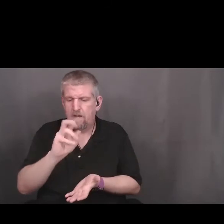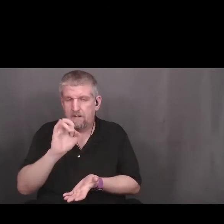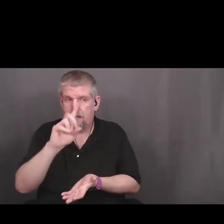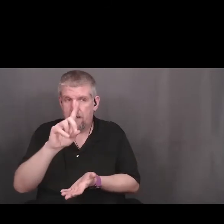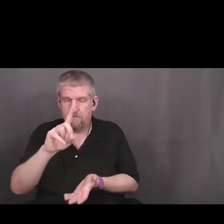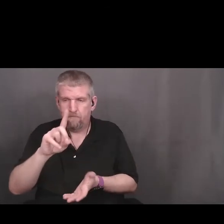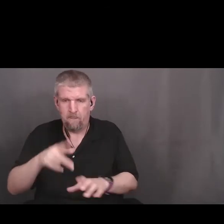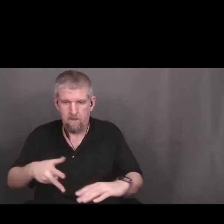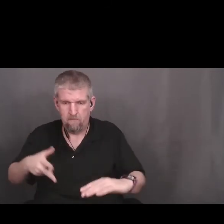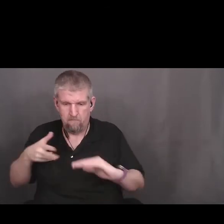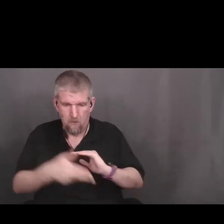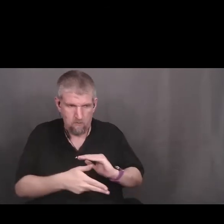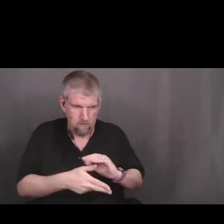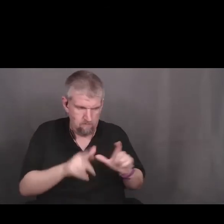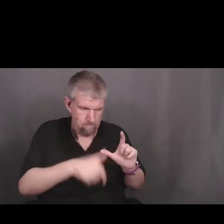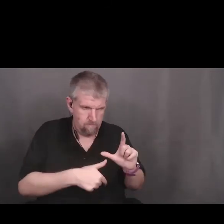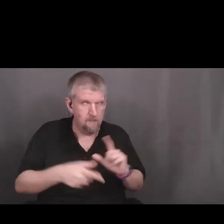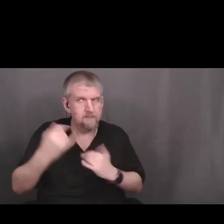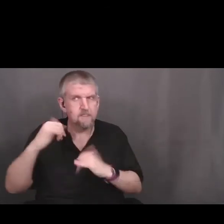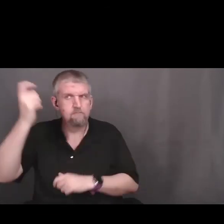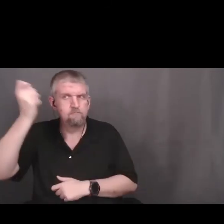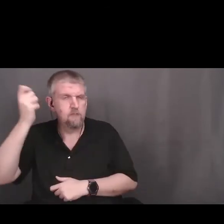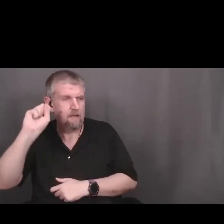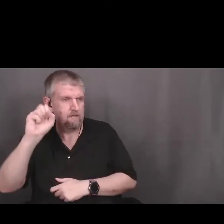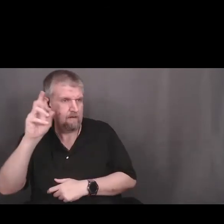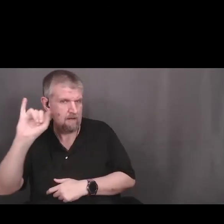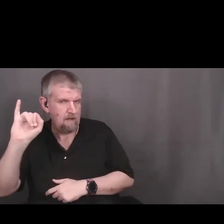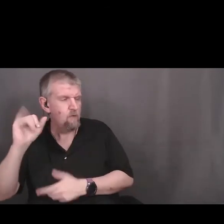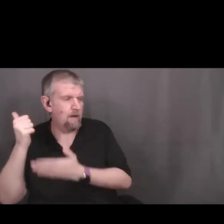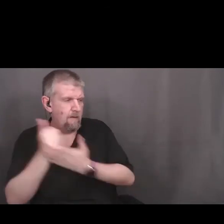and you're still receiving your social security benefits, we can help get that reinstated.